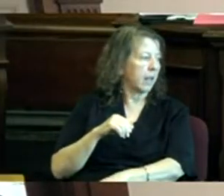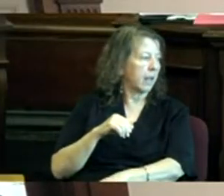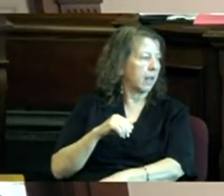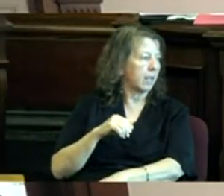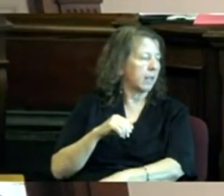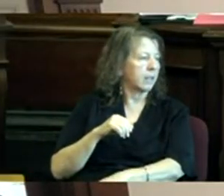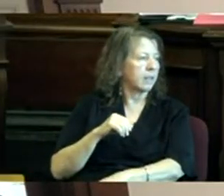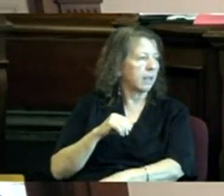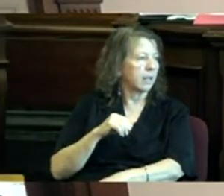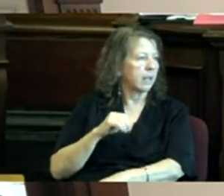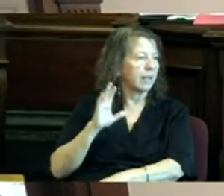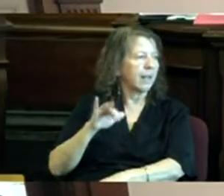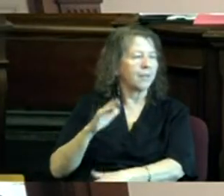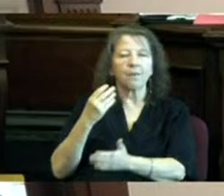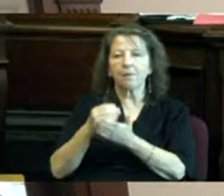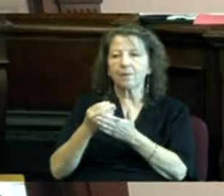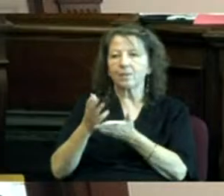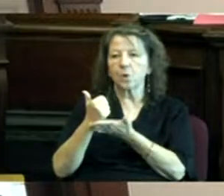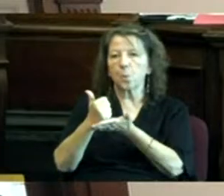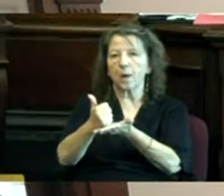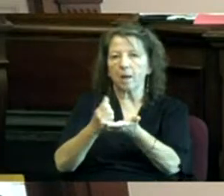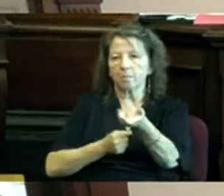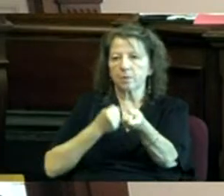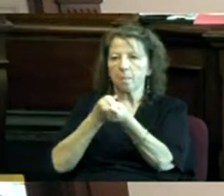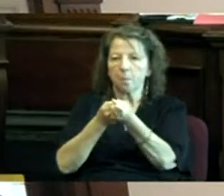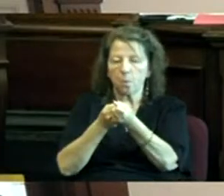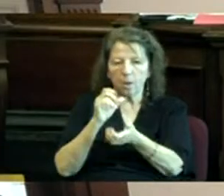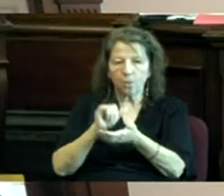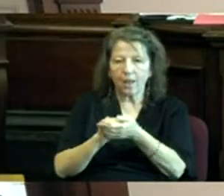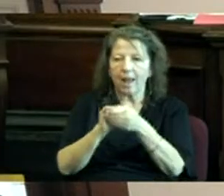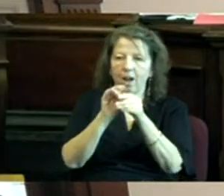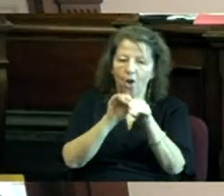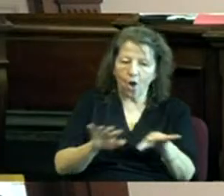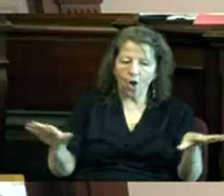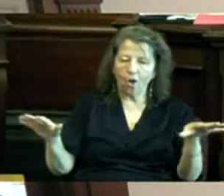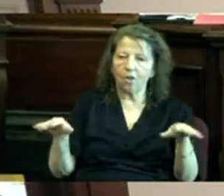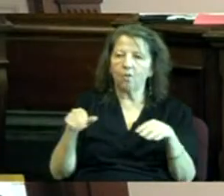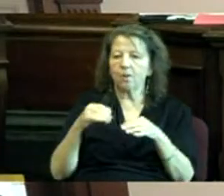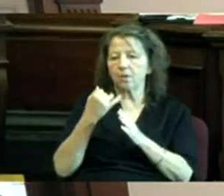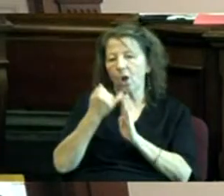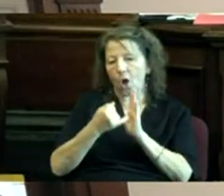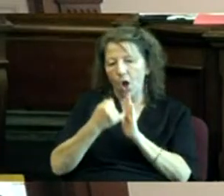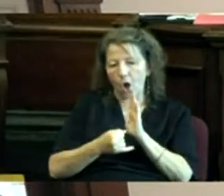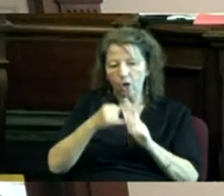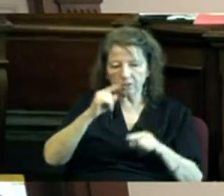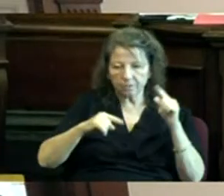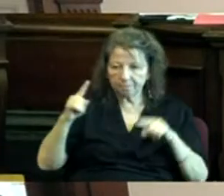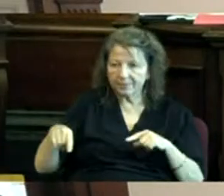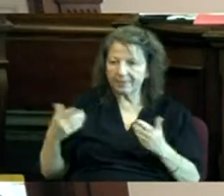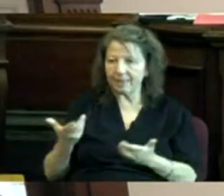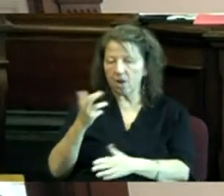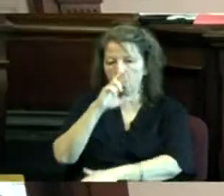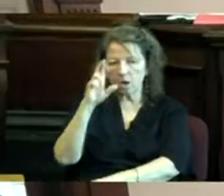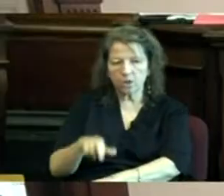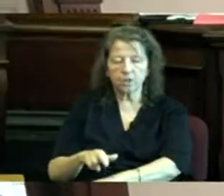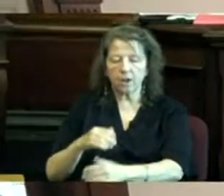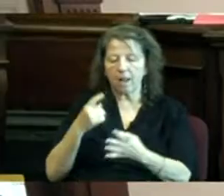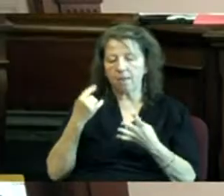Rochester area and need some sustainable funds to help